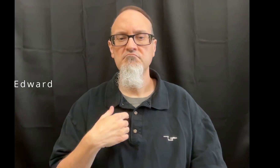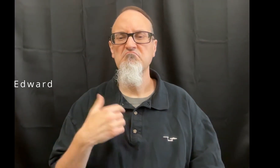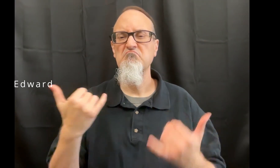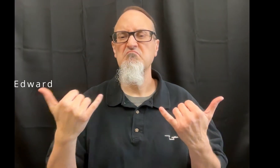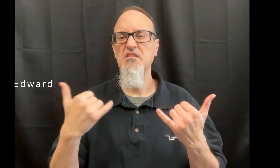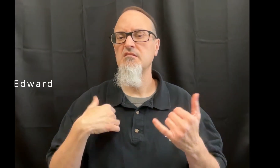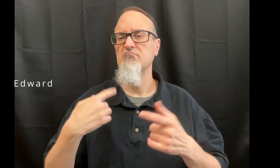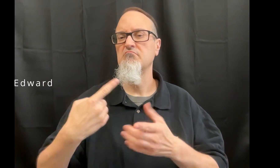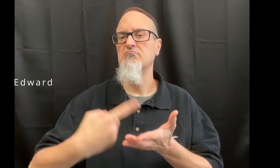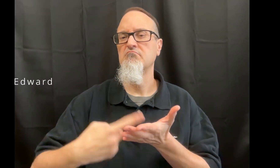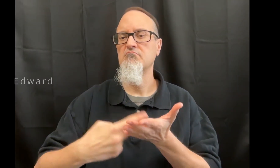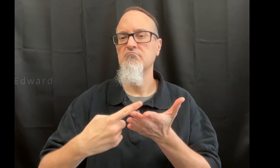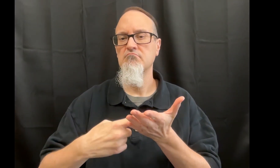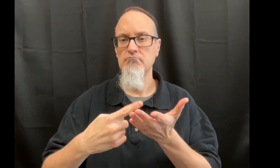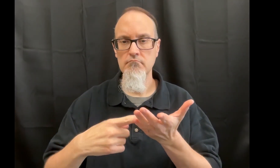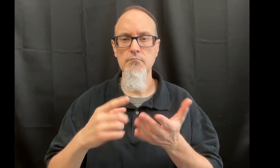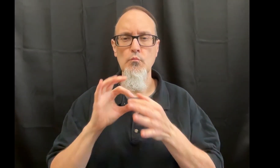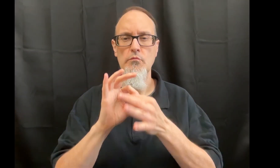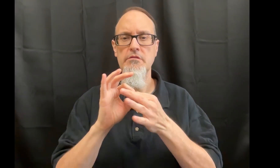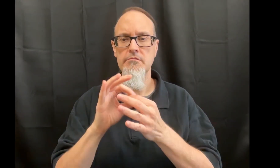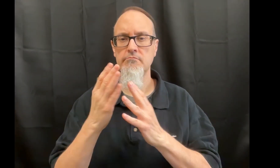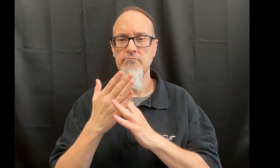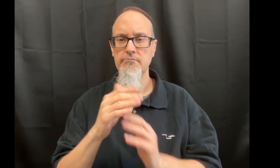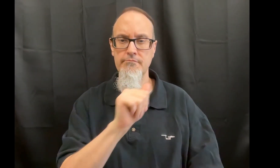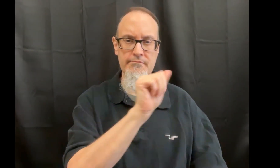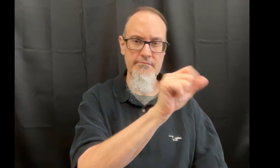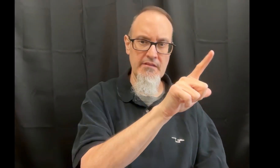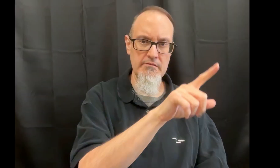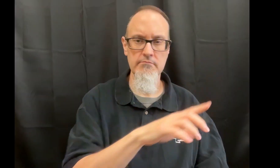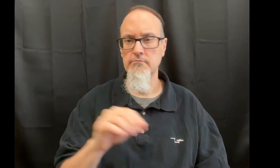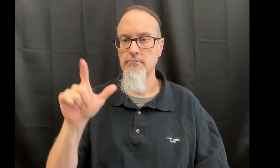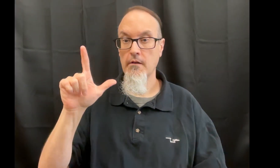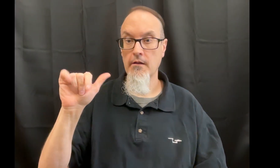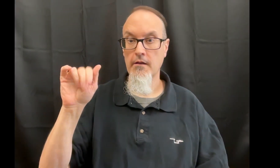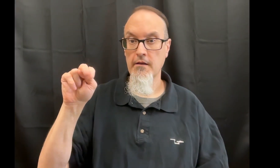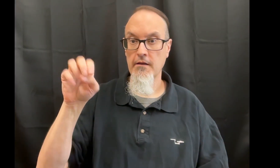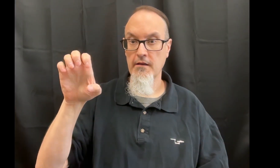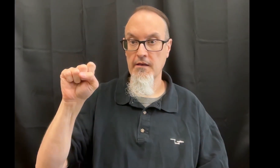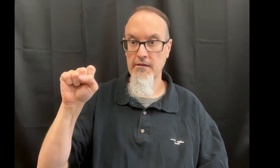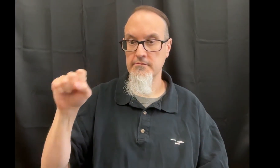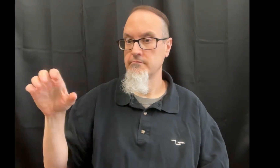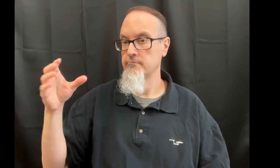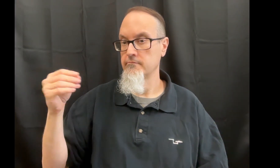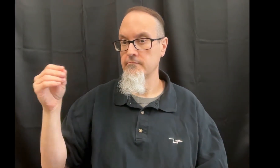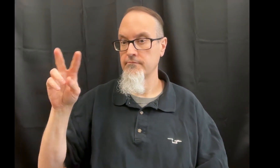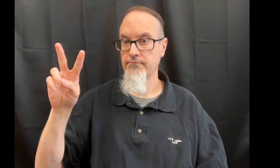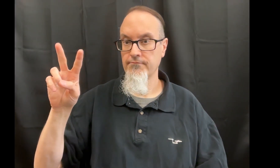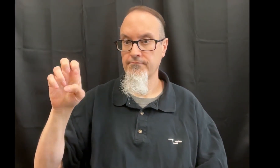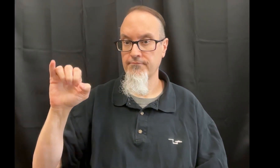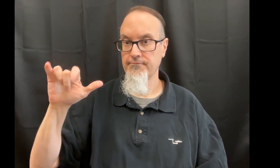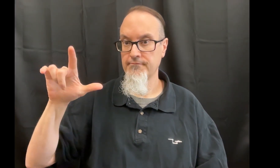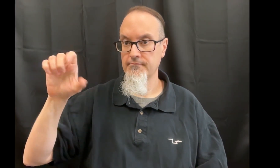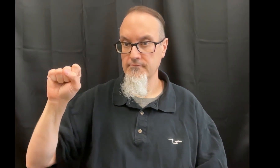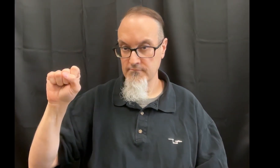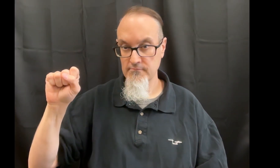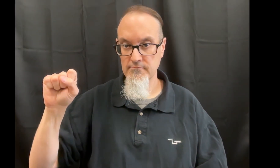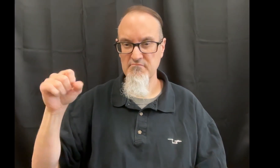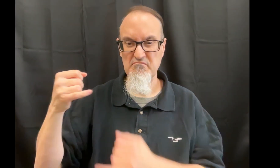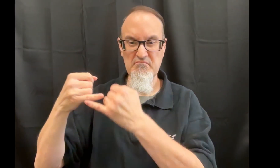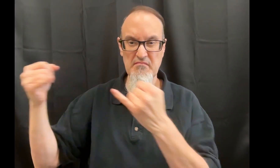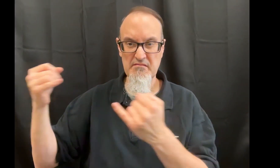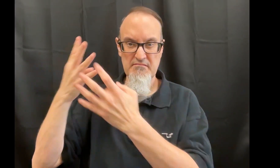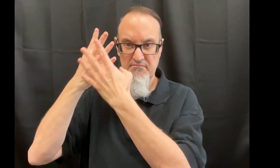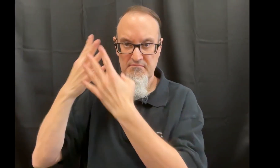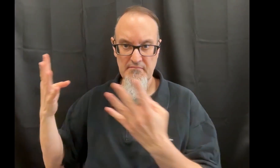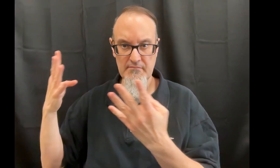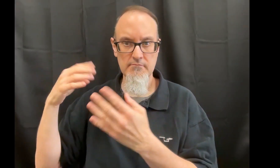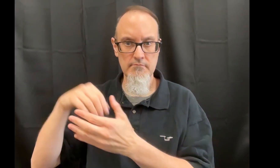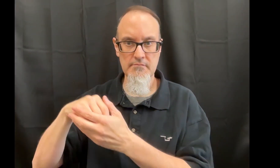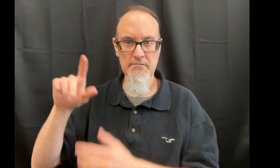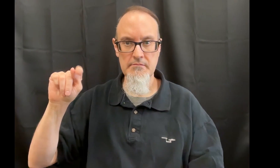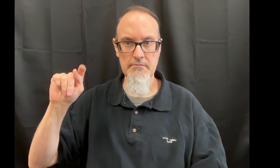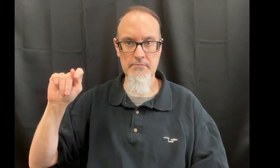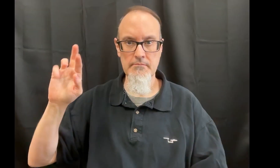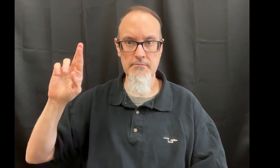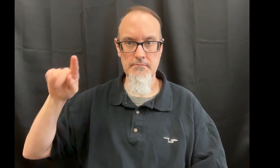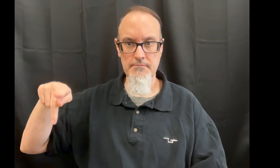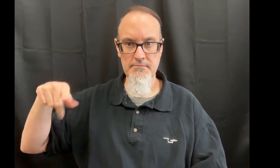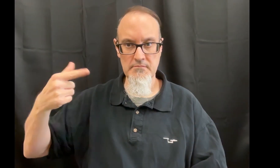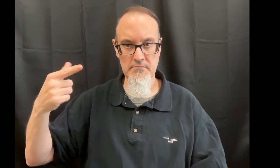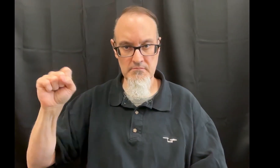Today I will be talking about the relationship between ASL and lines and veils in TTRPGs.